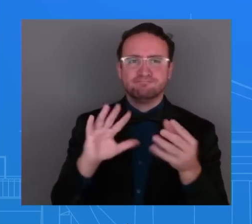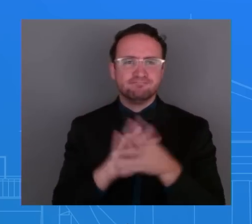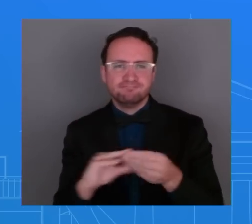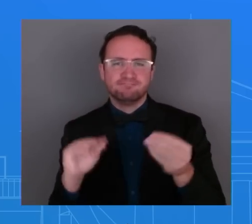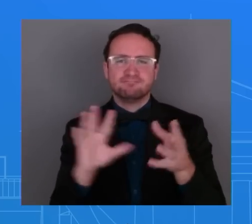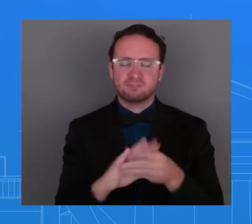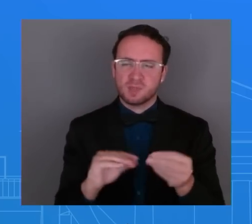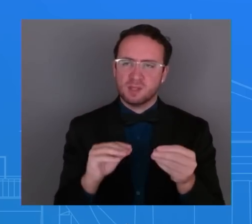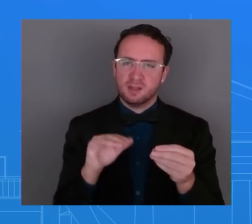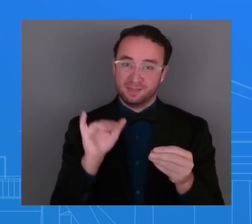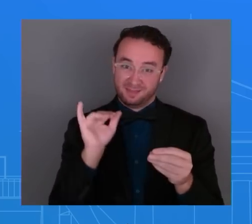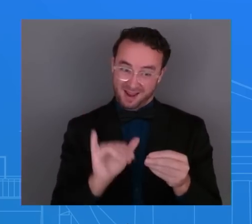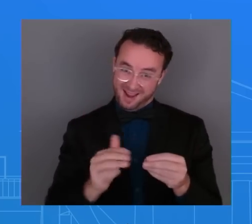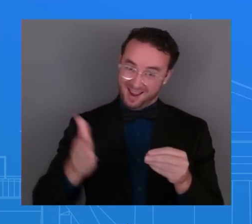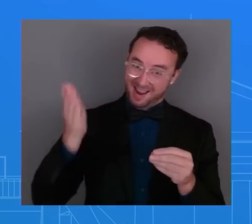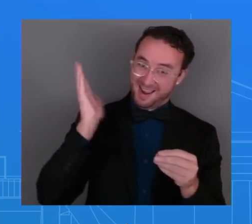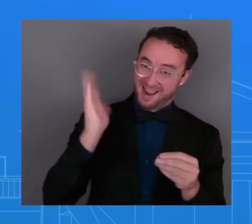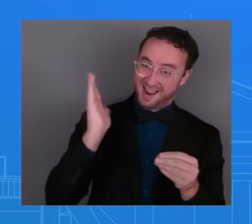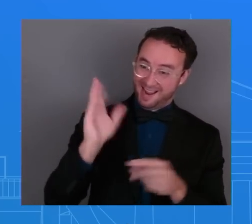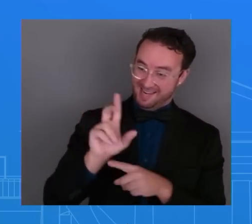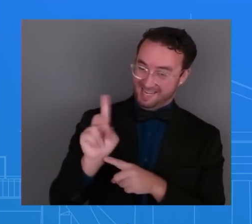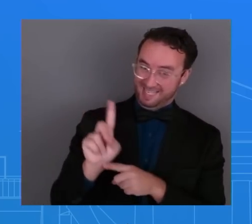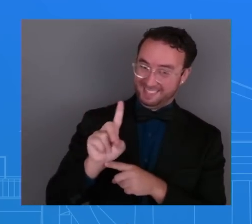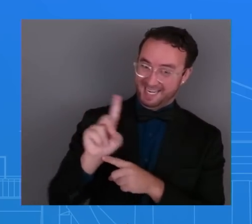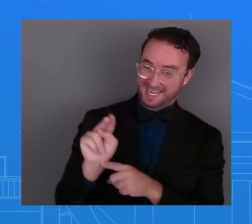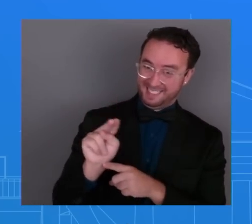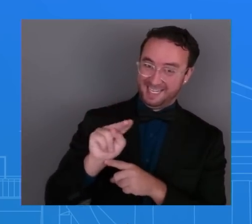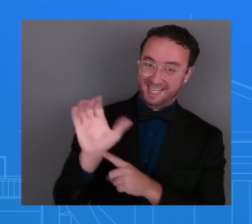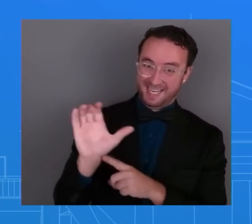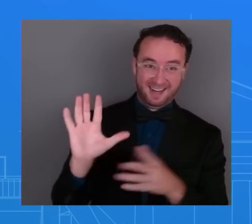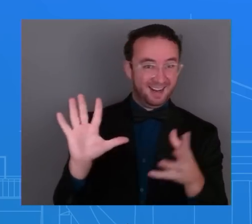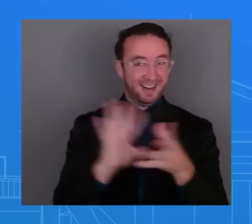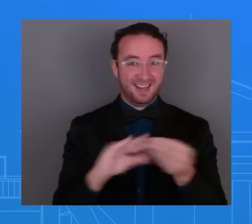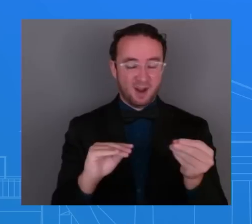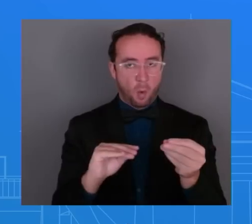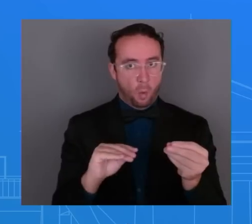He's still very much the leader of the party, right? And he takes that very seriously.